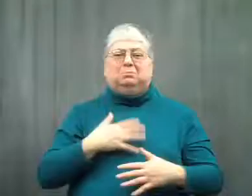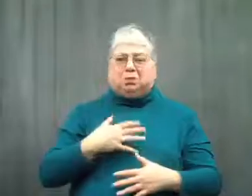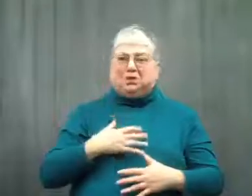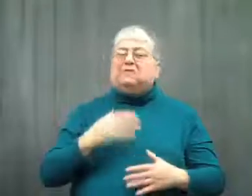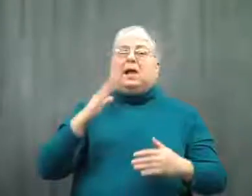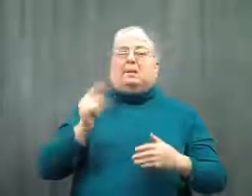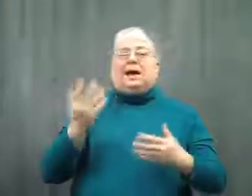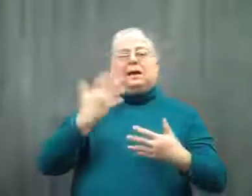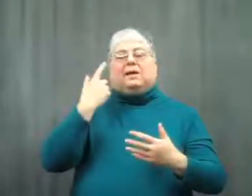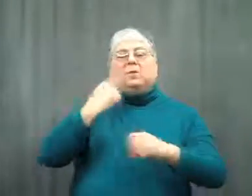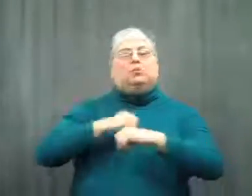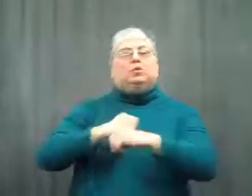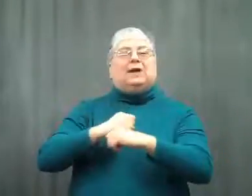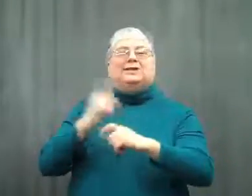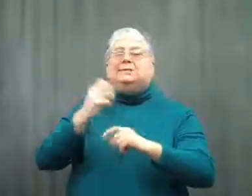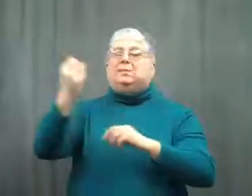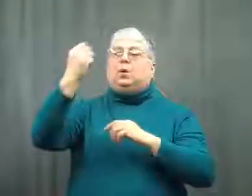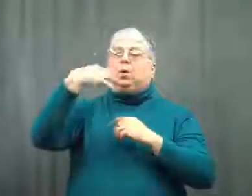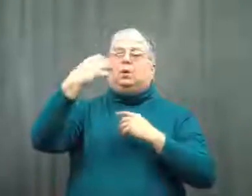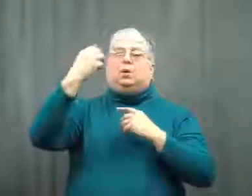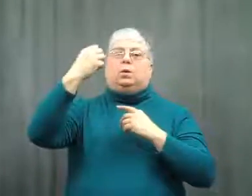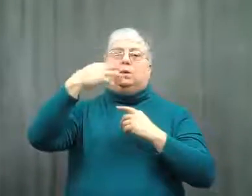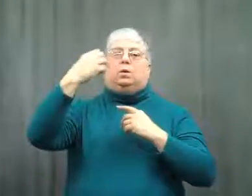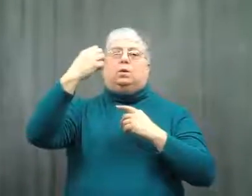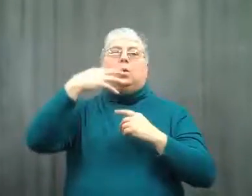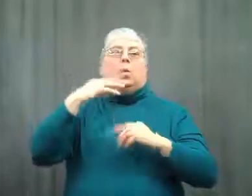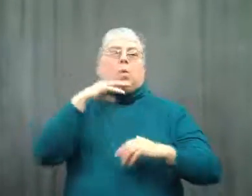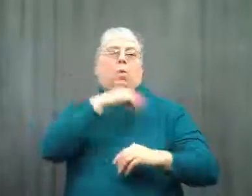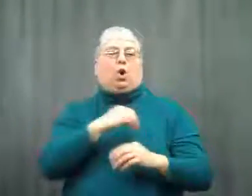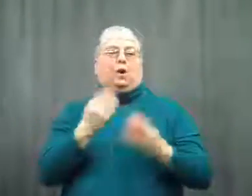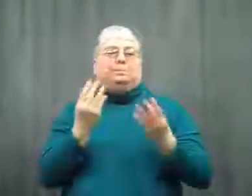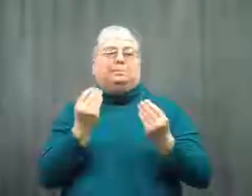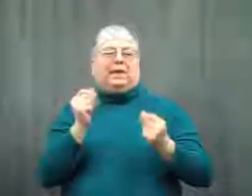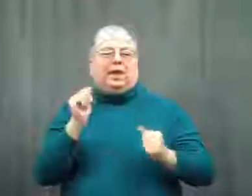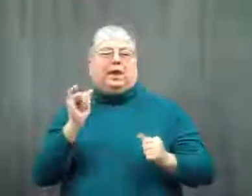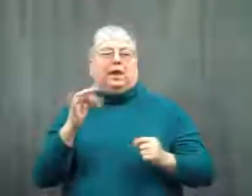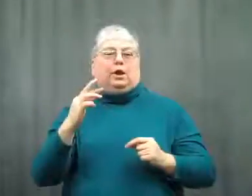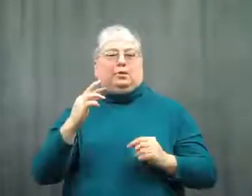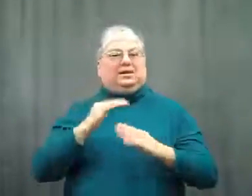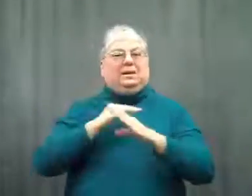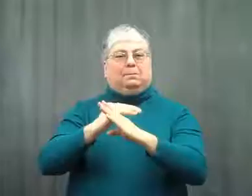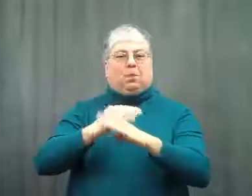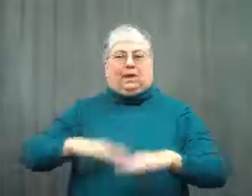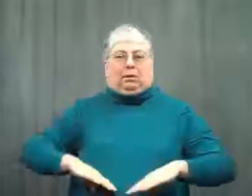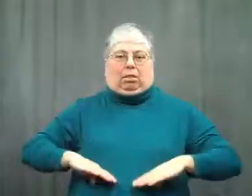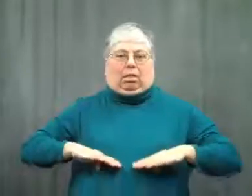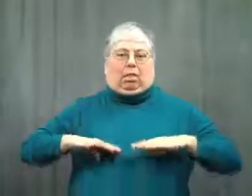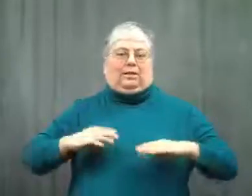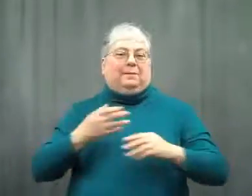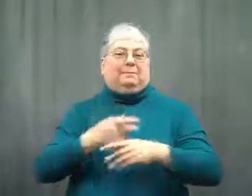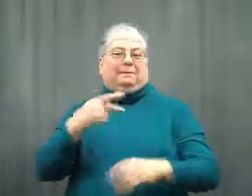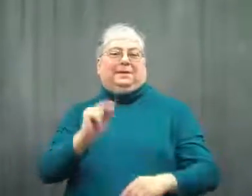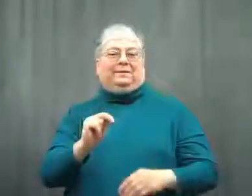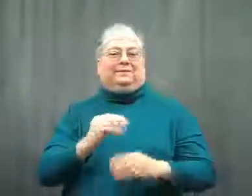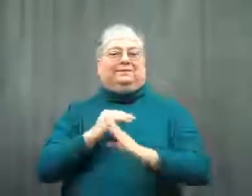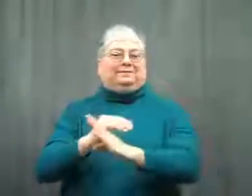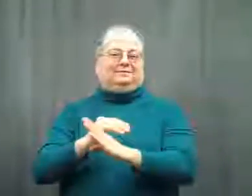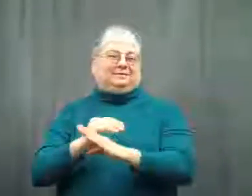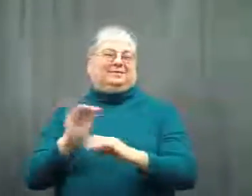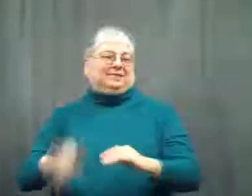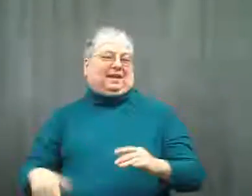It was there to puff warm moist air into her lungs to prevent fluid and pneumonia.